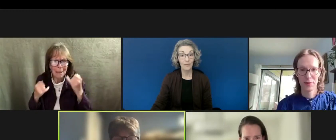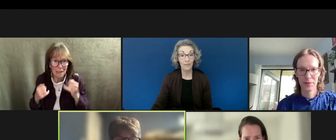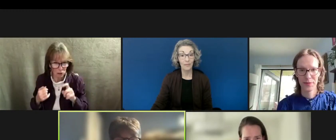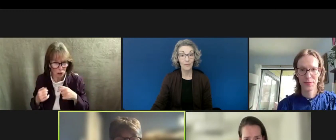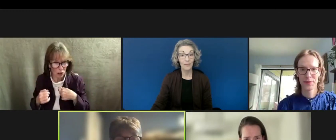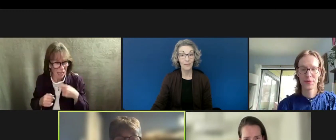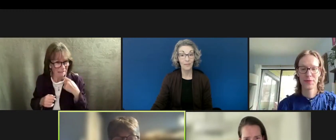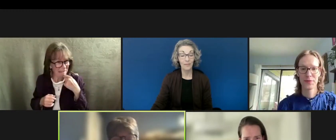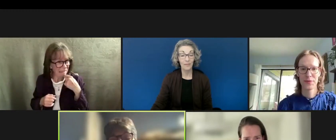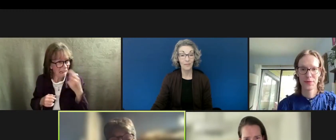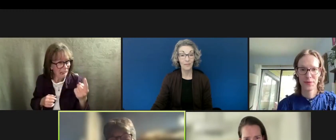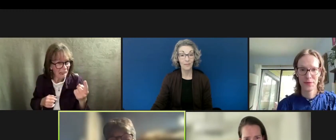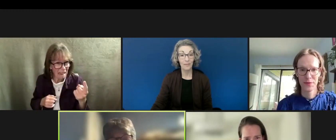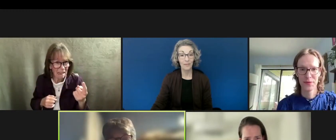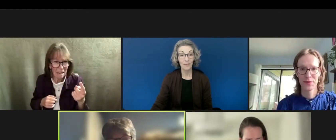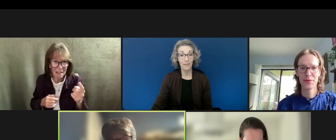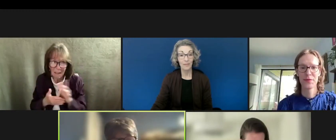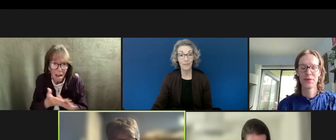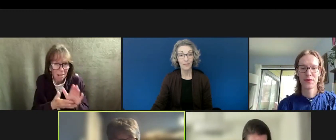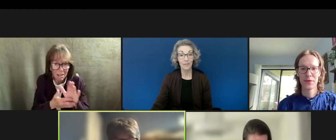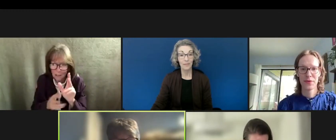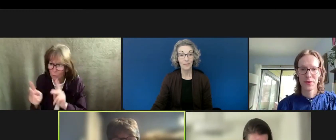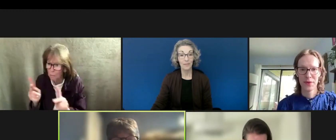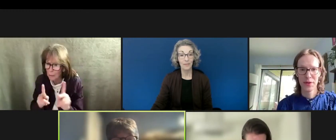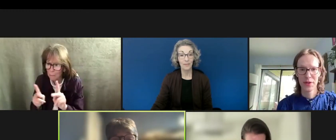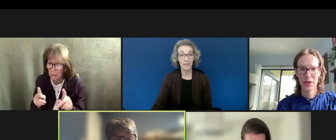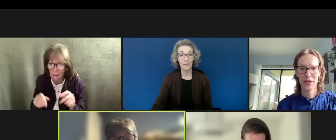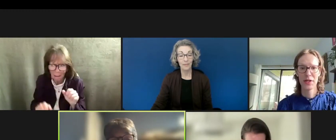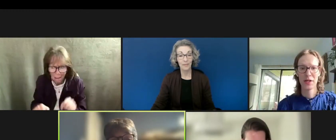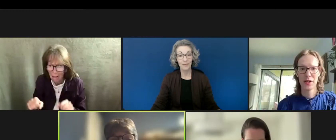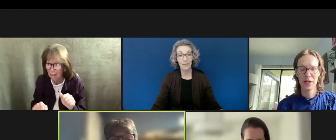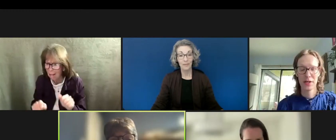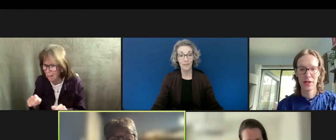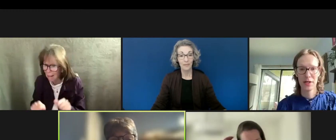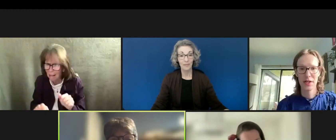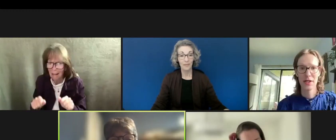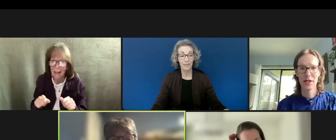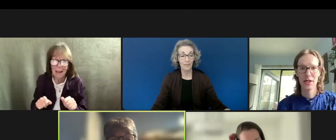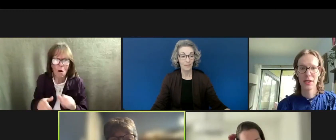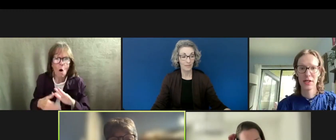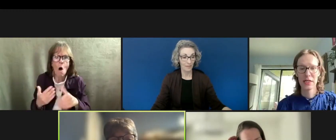people instantly came came to live and became reality and